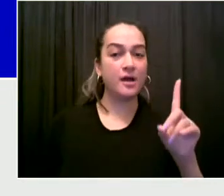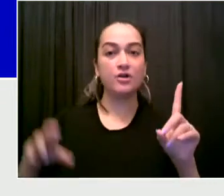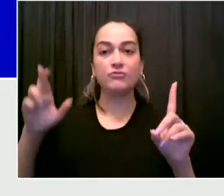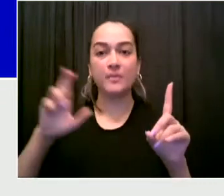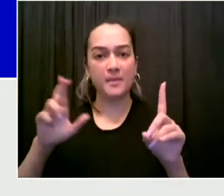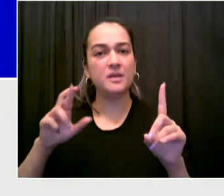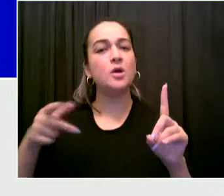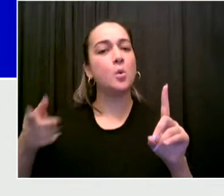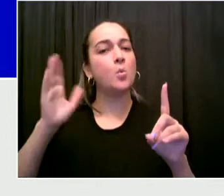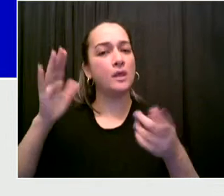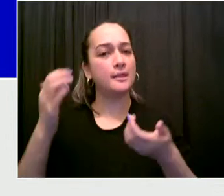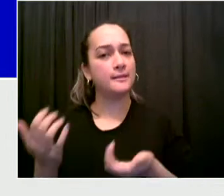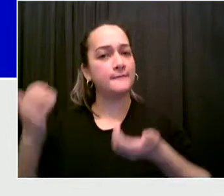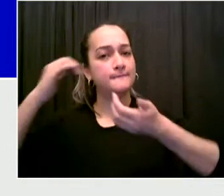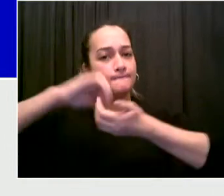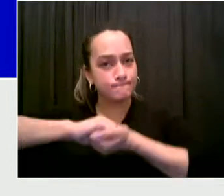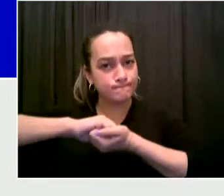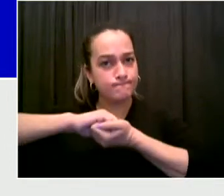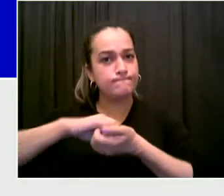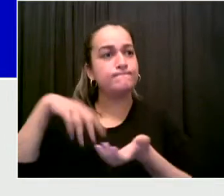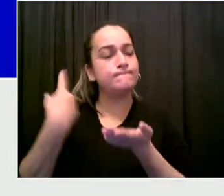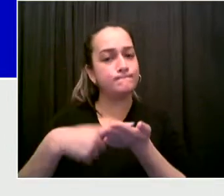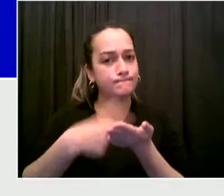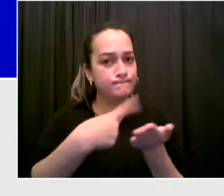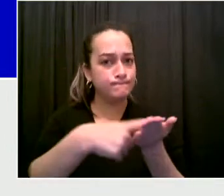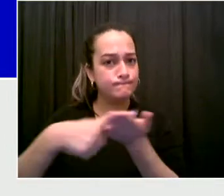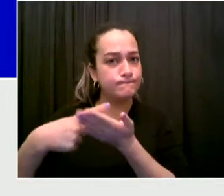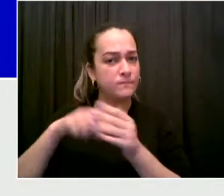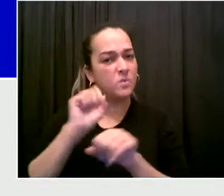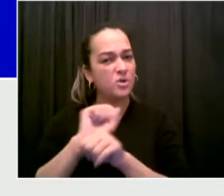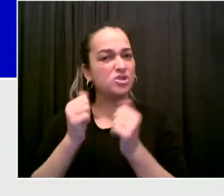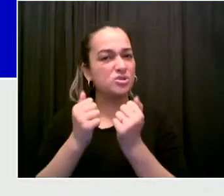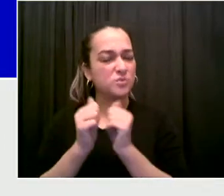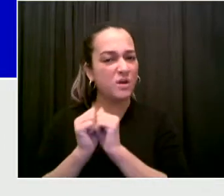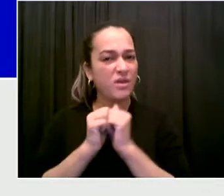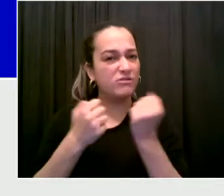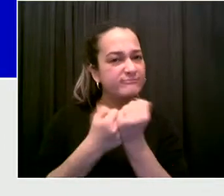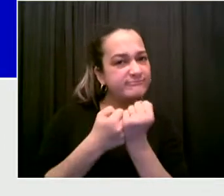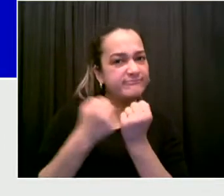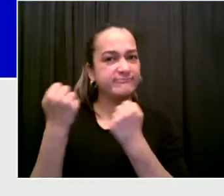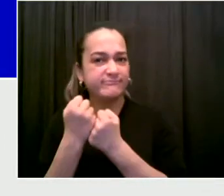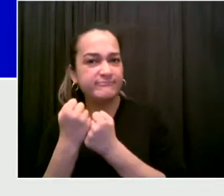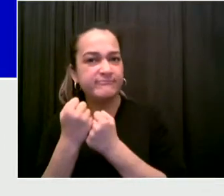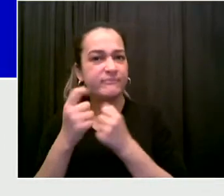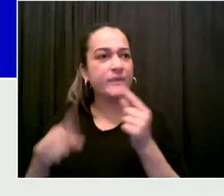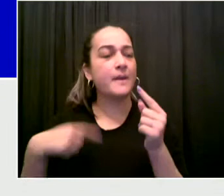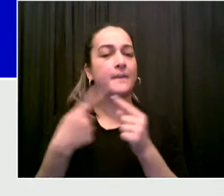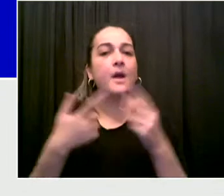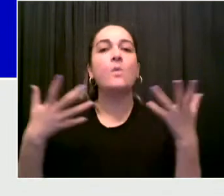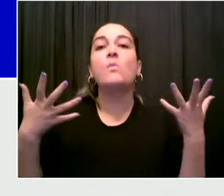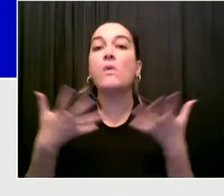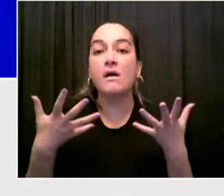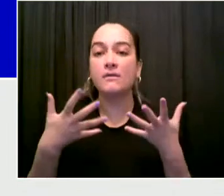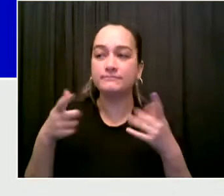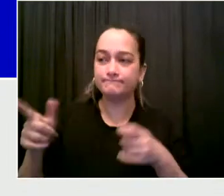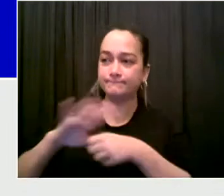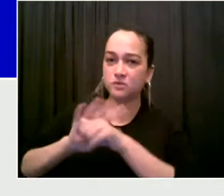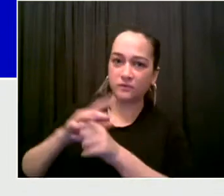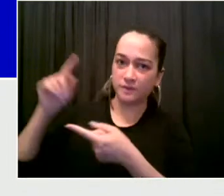FREEDOM TO VACCINATE. THAT'S A SO MANY